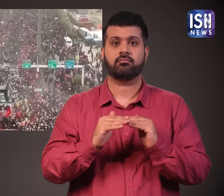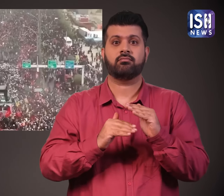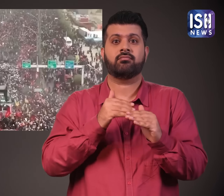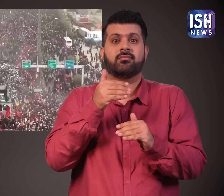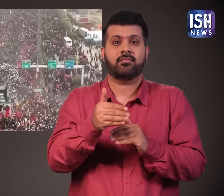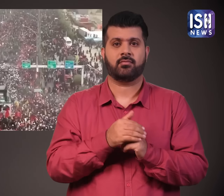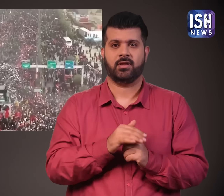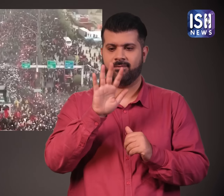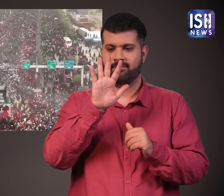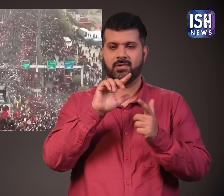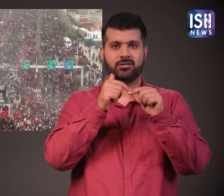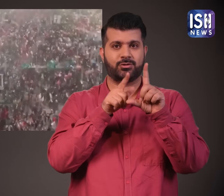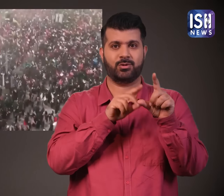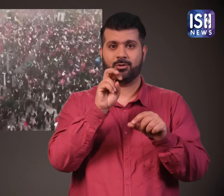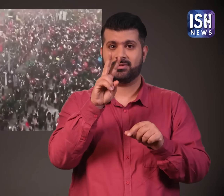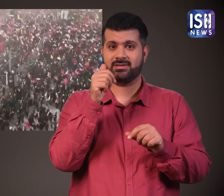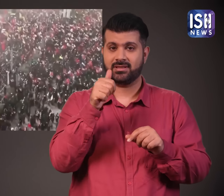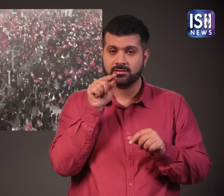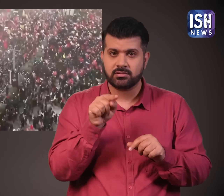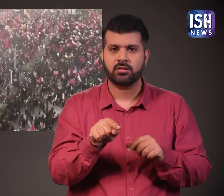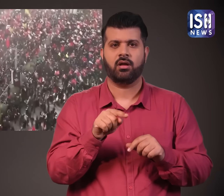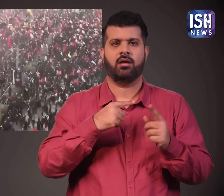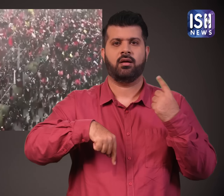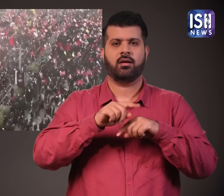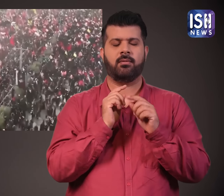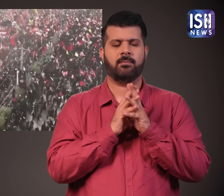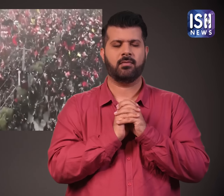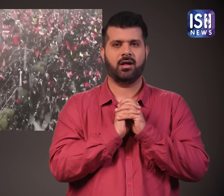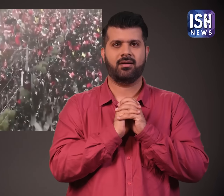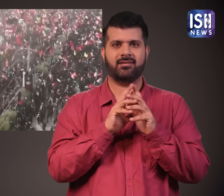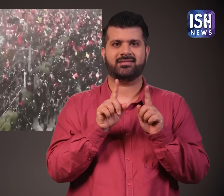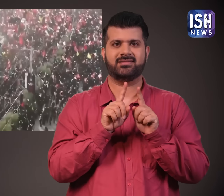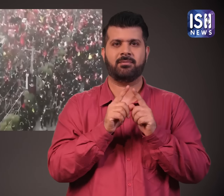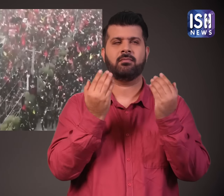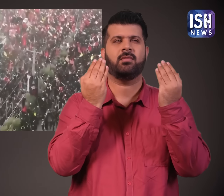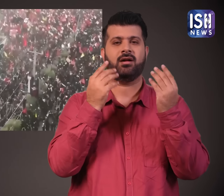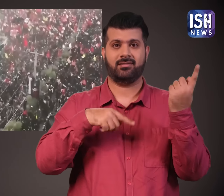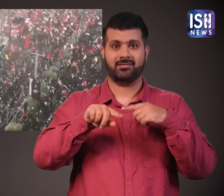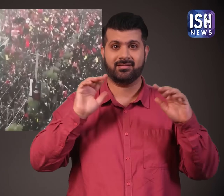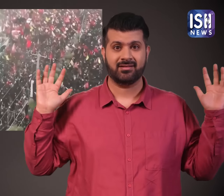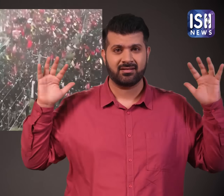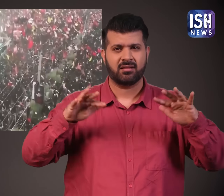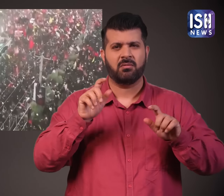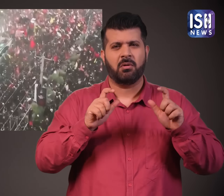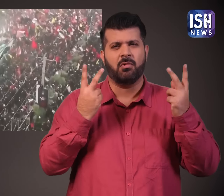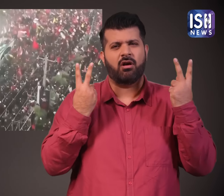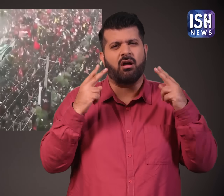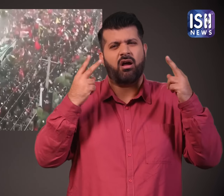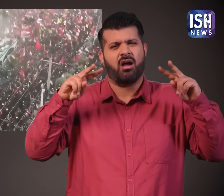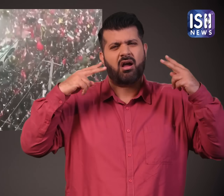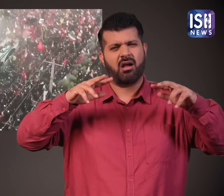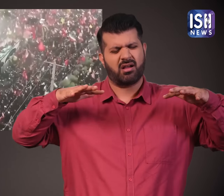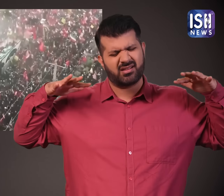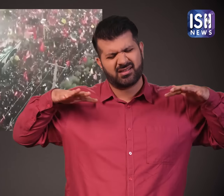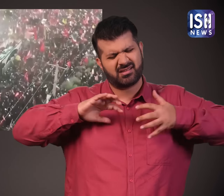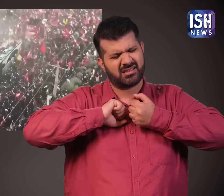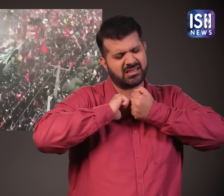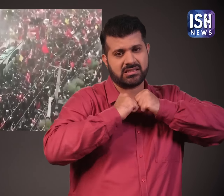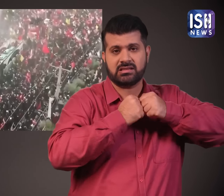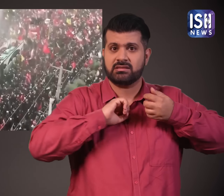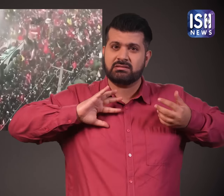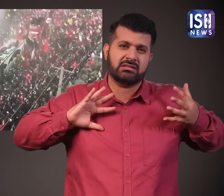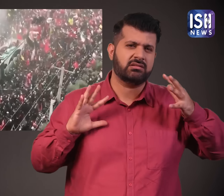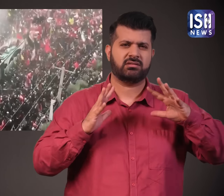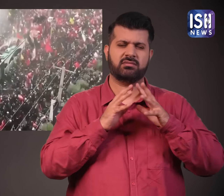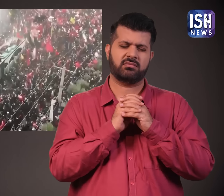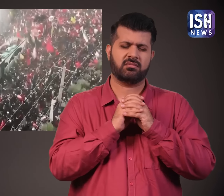On 5th July 2026, huge funeral prayers were held, with massive crowds gathering to mourn.